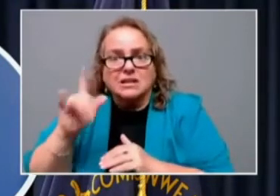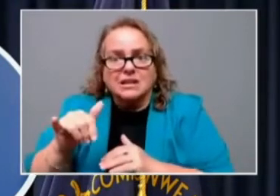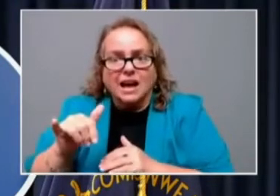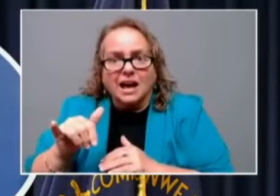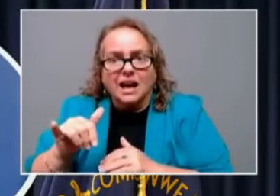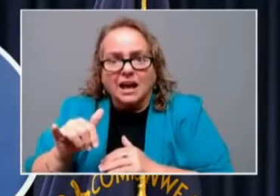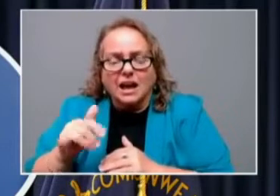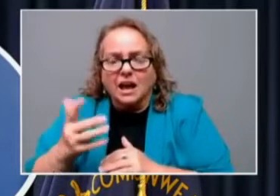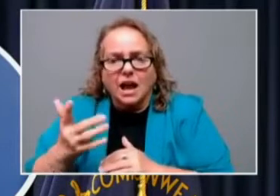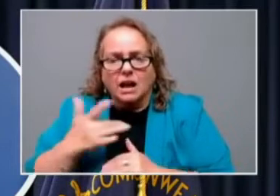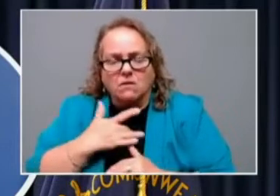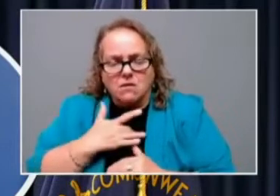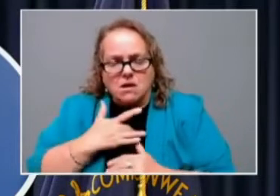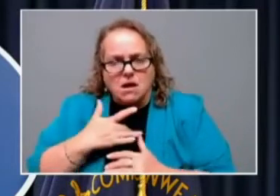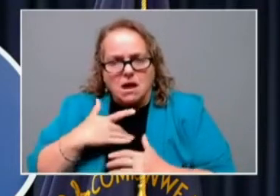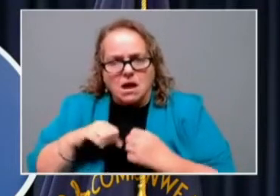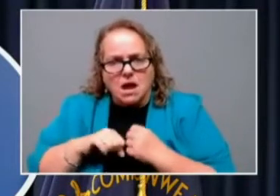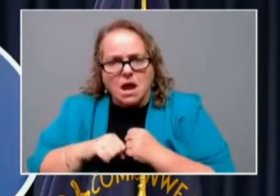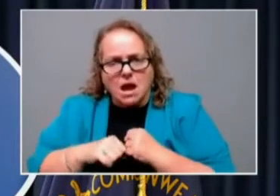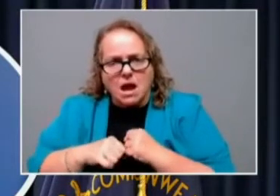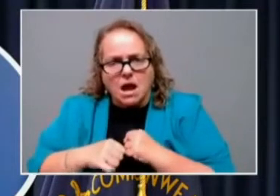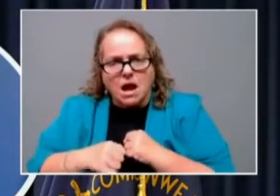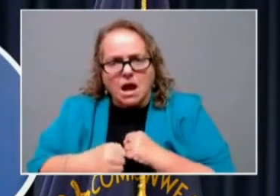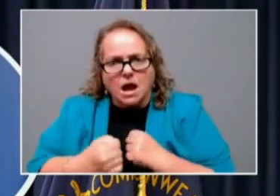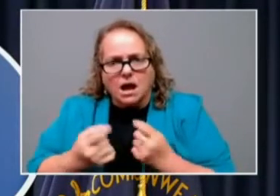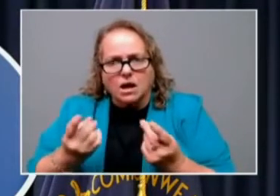torment that goes with that for the person who's confronting their